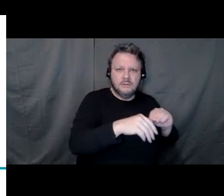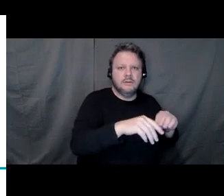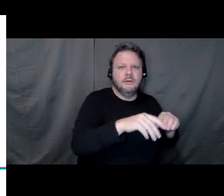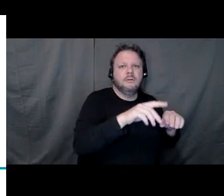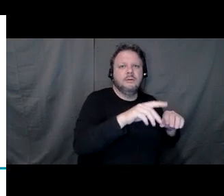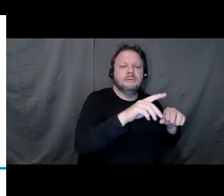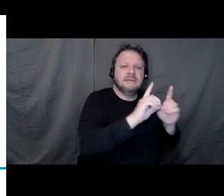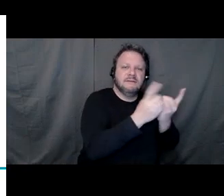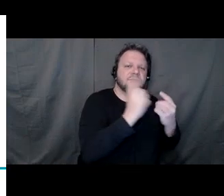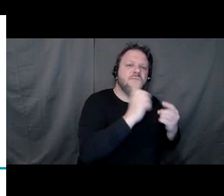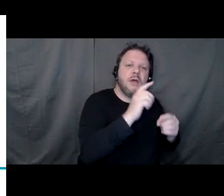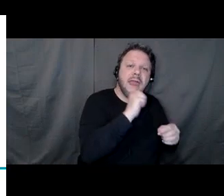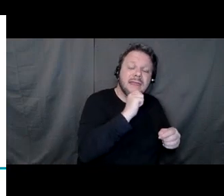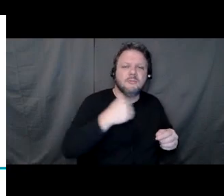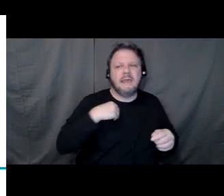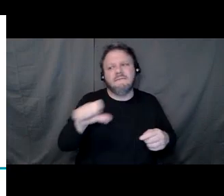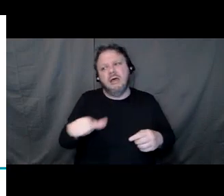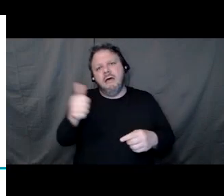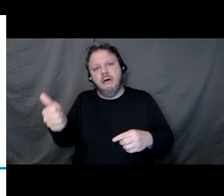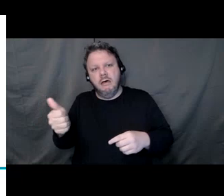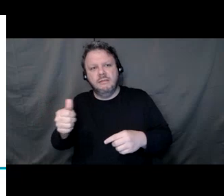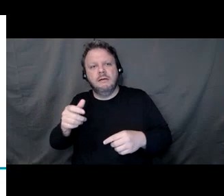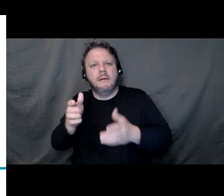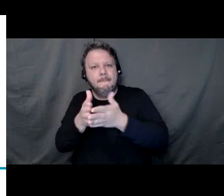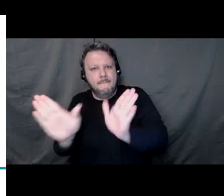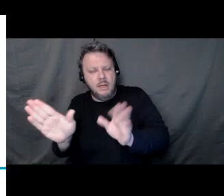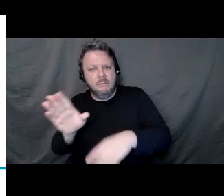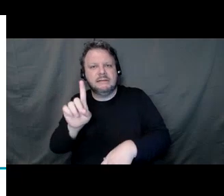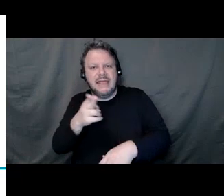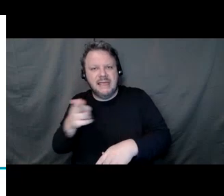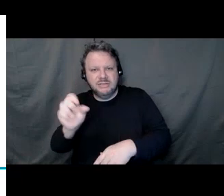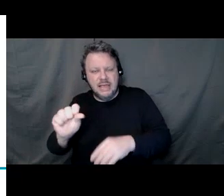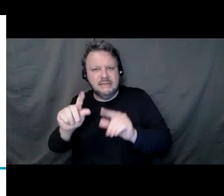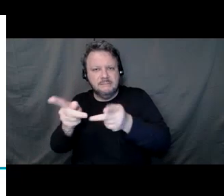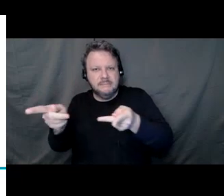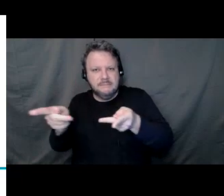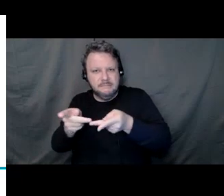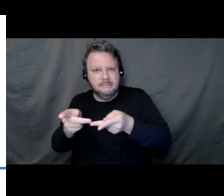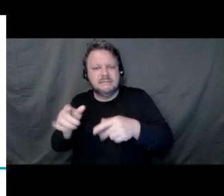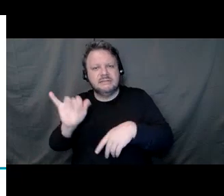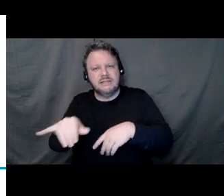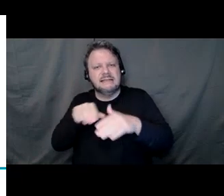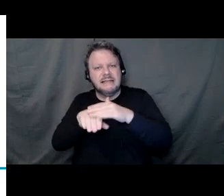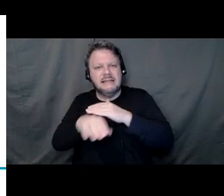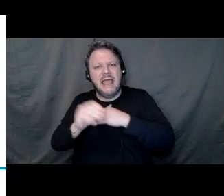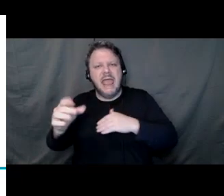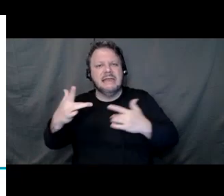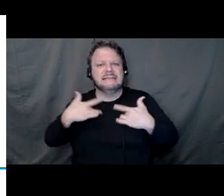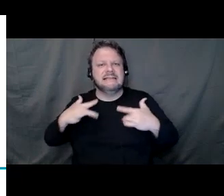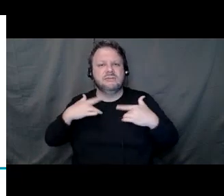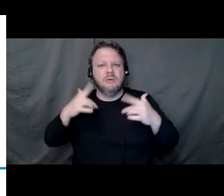we have one other public DHHS division which is accessibility and Sens. Loss.